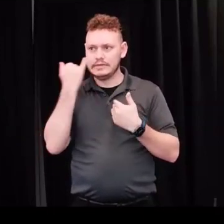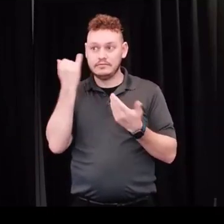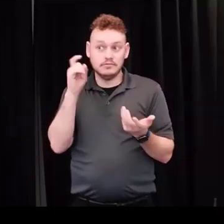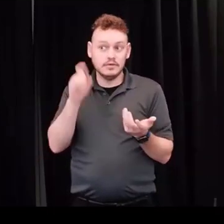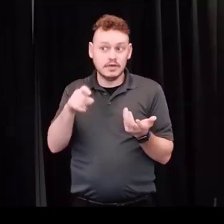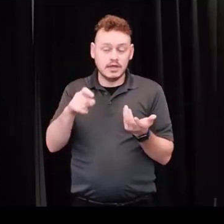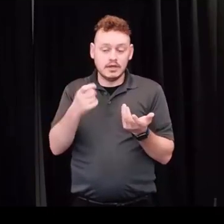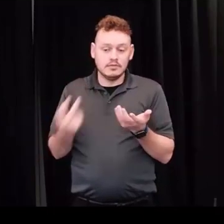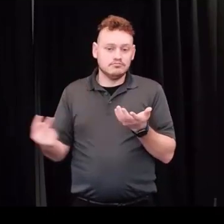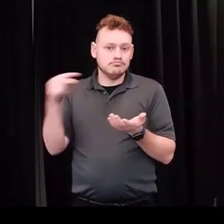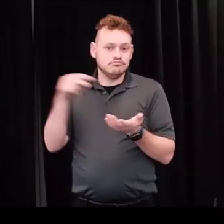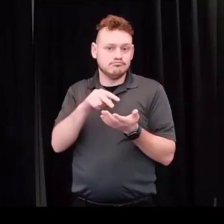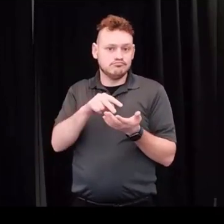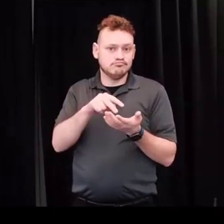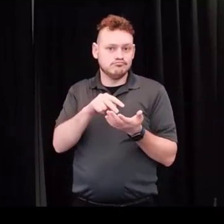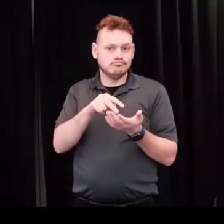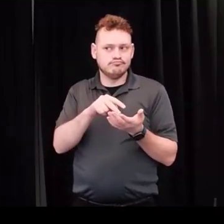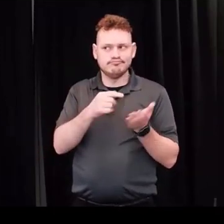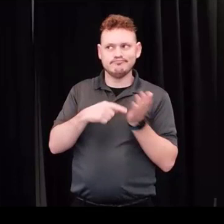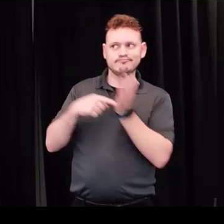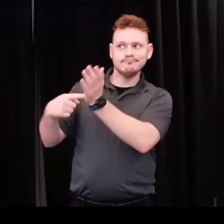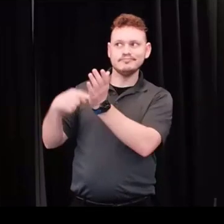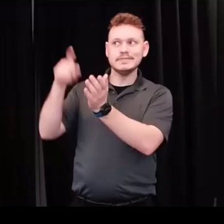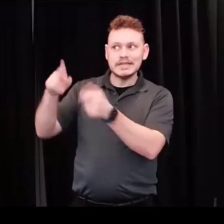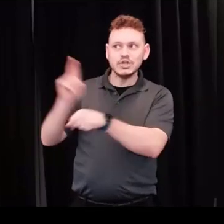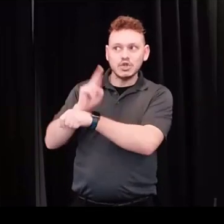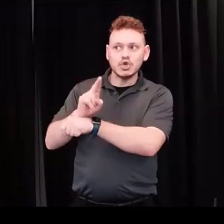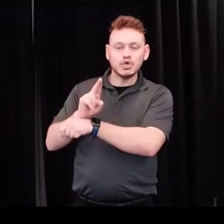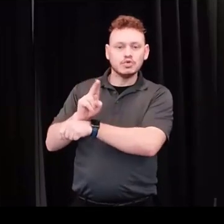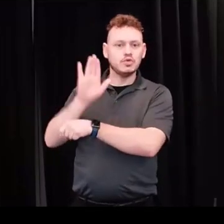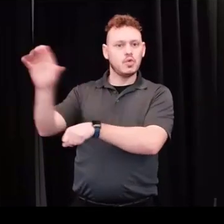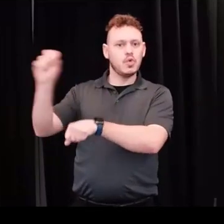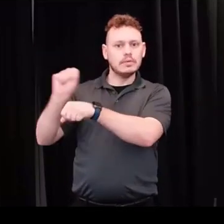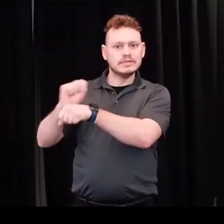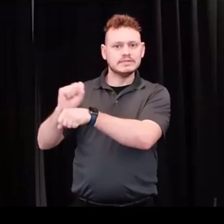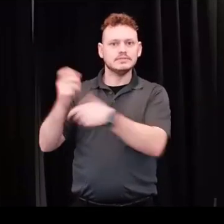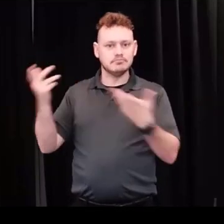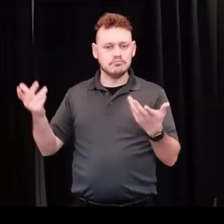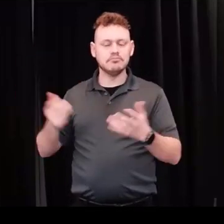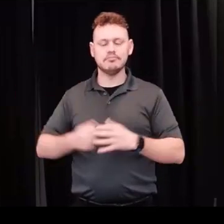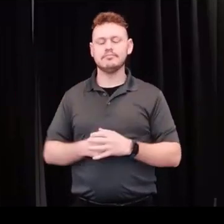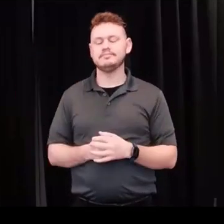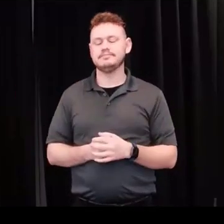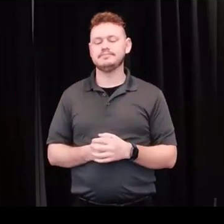go back and make the argument to use personas in your organization or institution. I know for me,